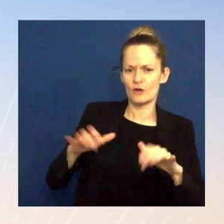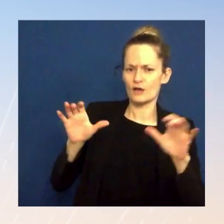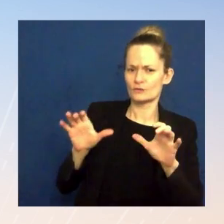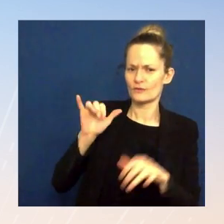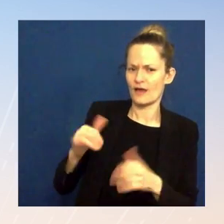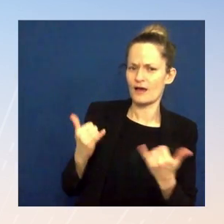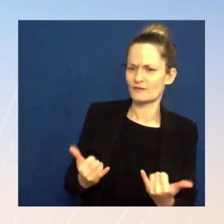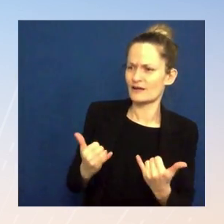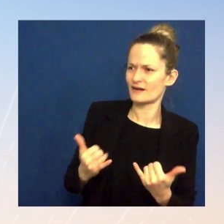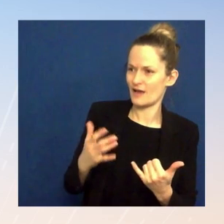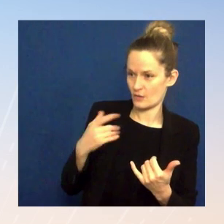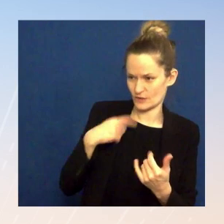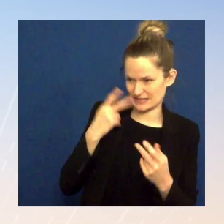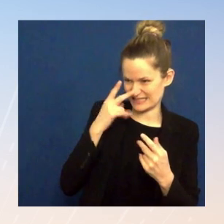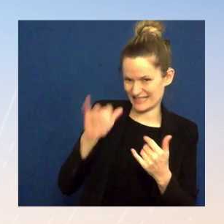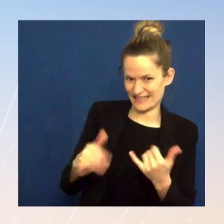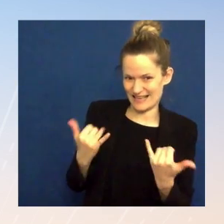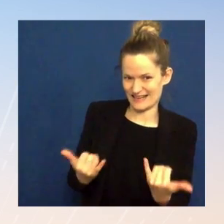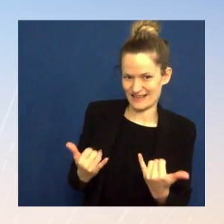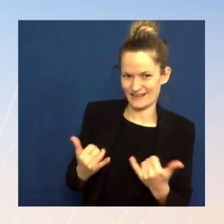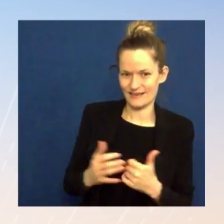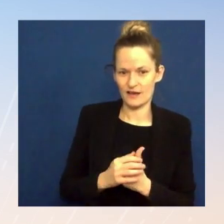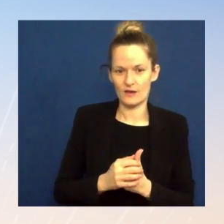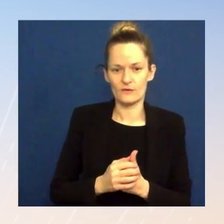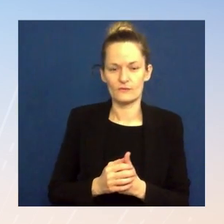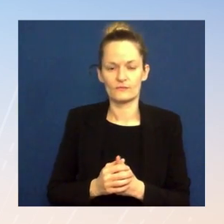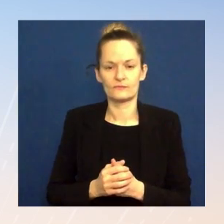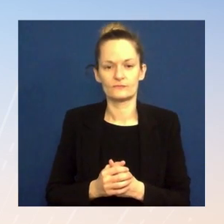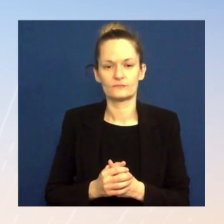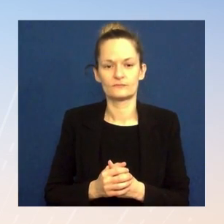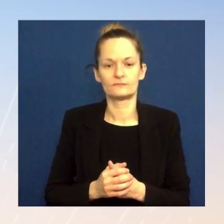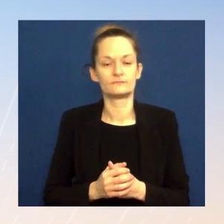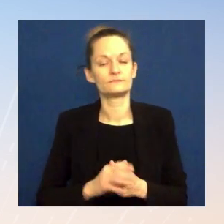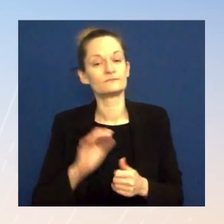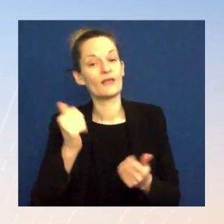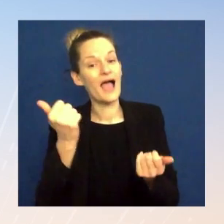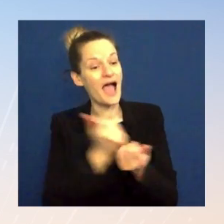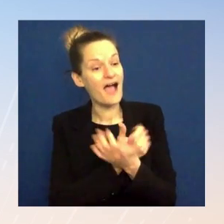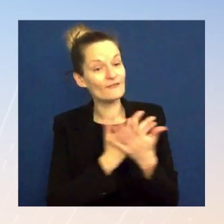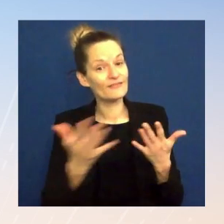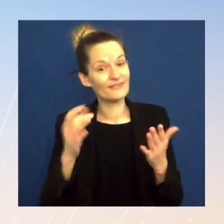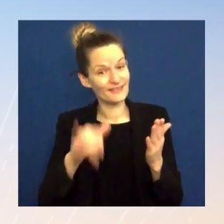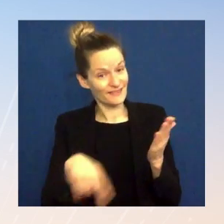it's not going to be everything that he wants in this package. There isn't a final conclusion about what the key components are.